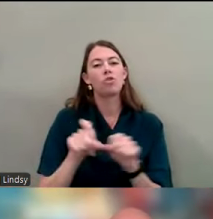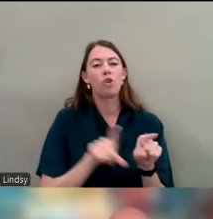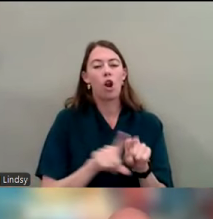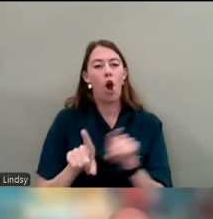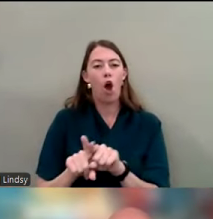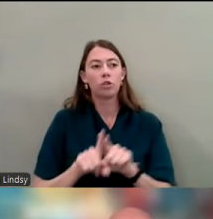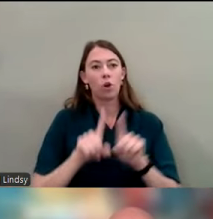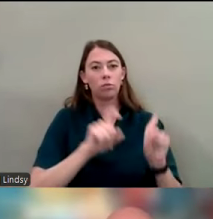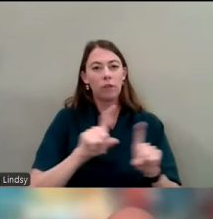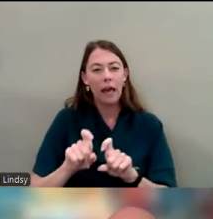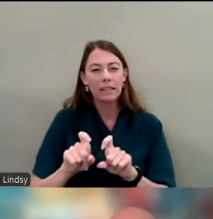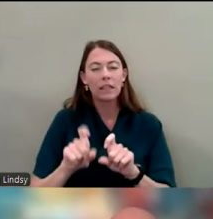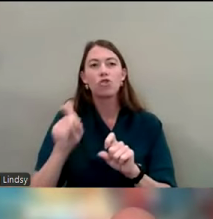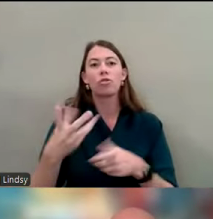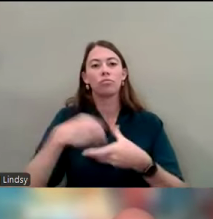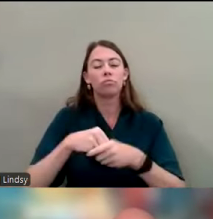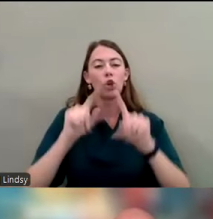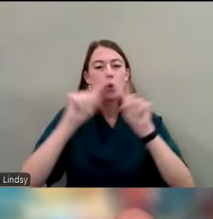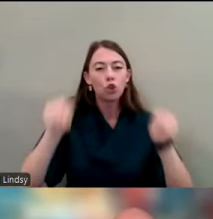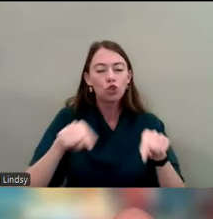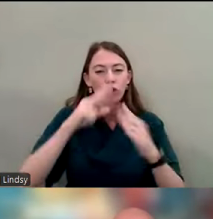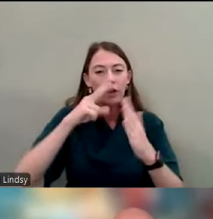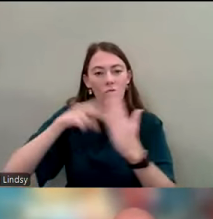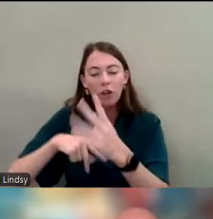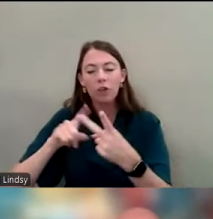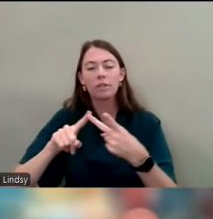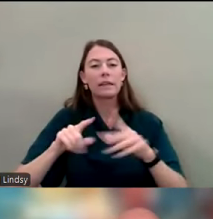should be integrating keyboard navigation into that and other things to make sure that they